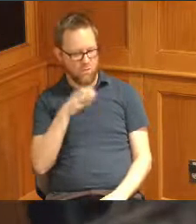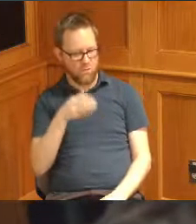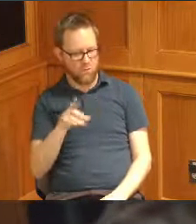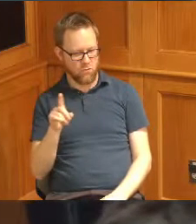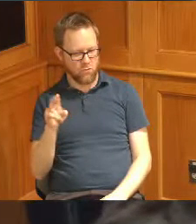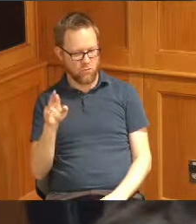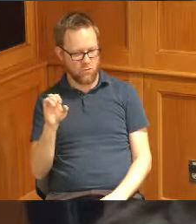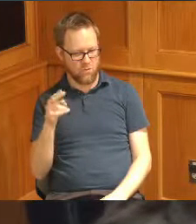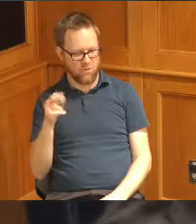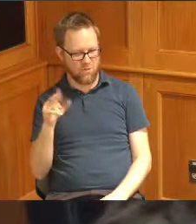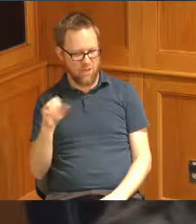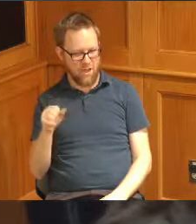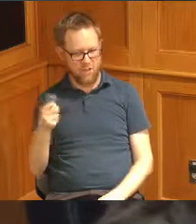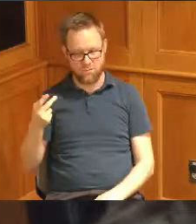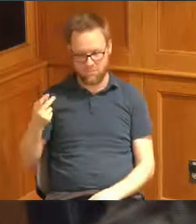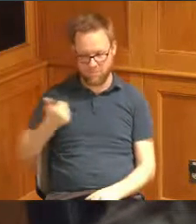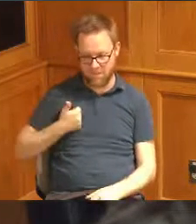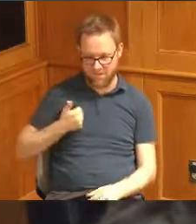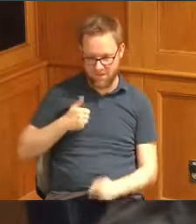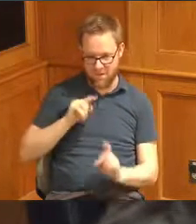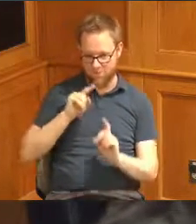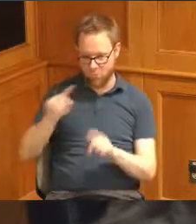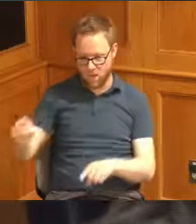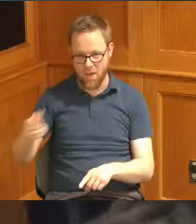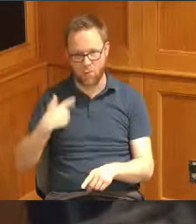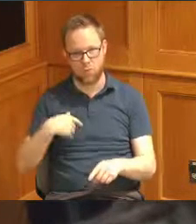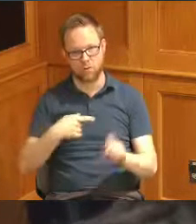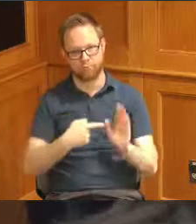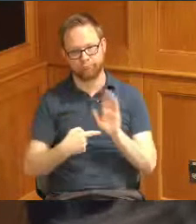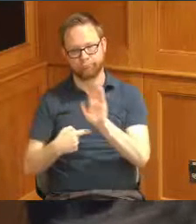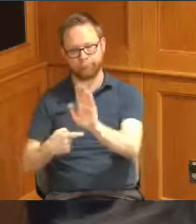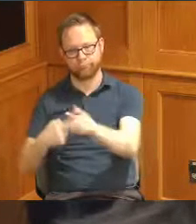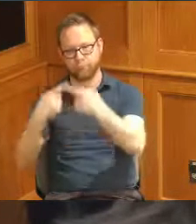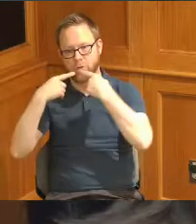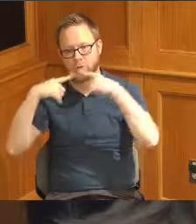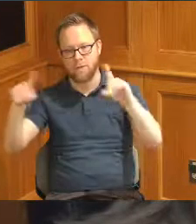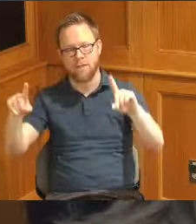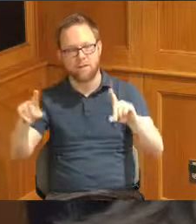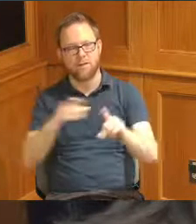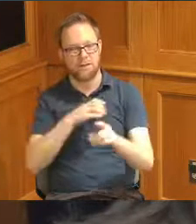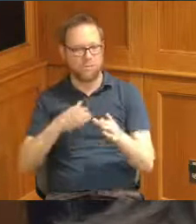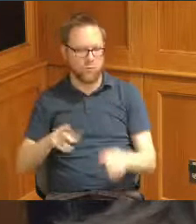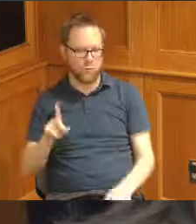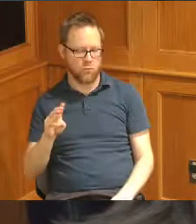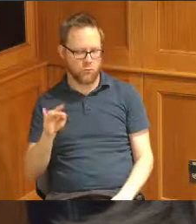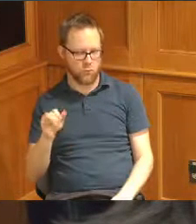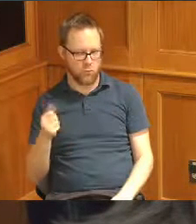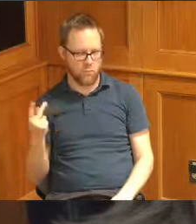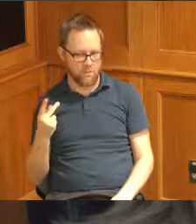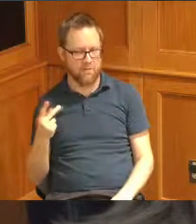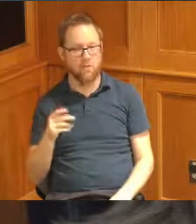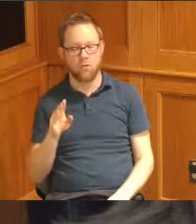well as myself and a proclamation was presented and Commissioner Dumas and then Bridget Kelly who